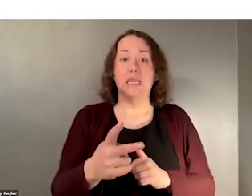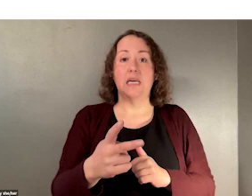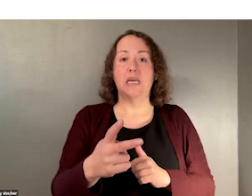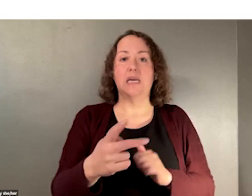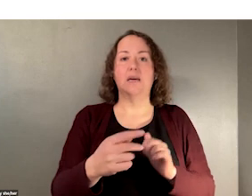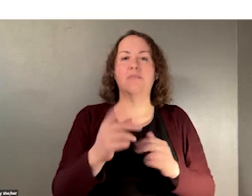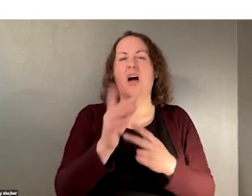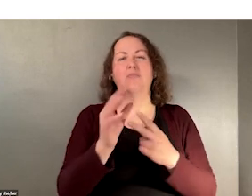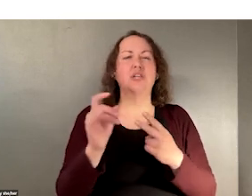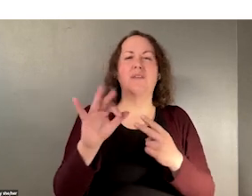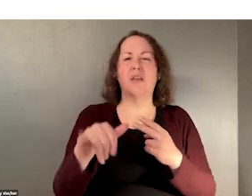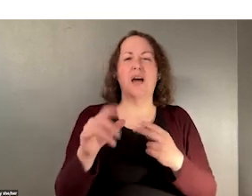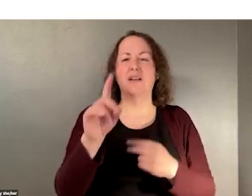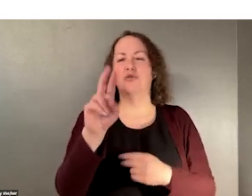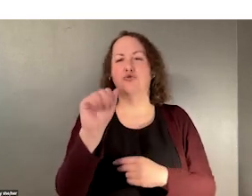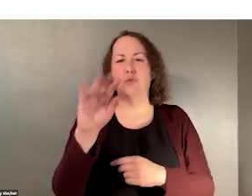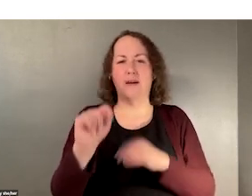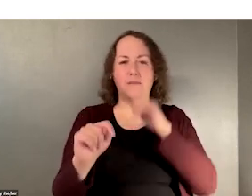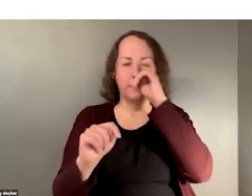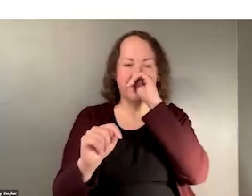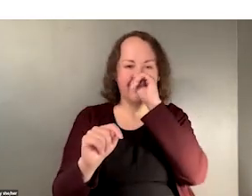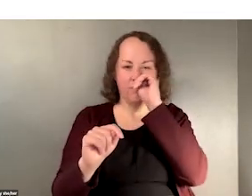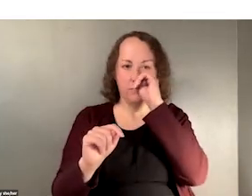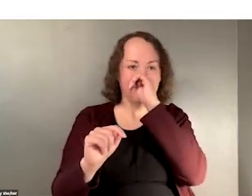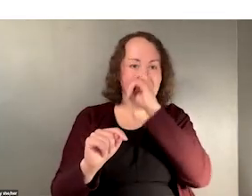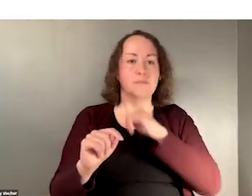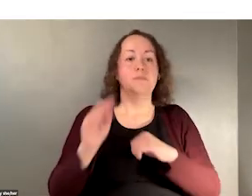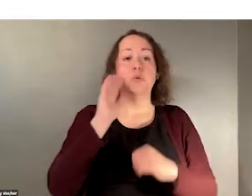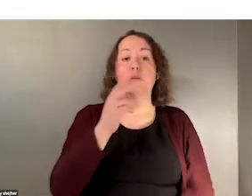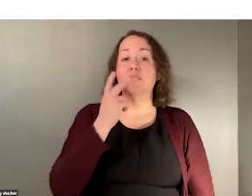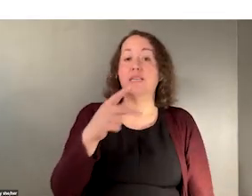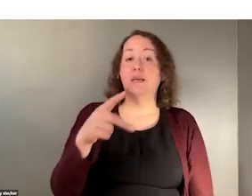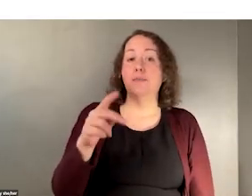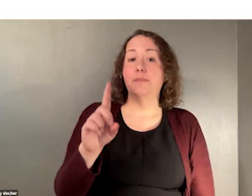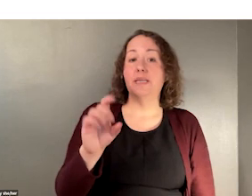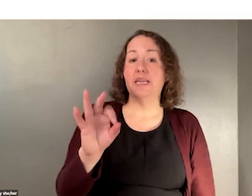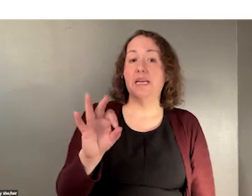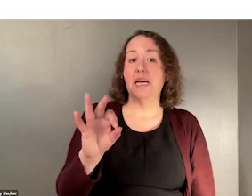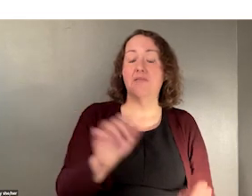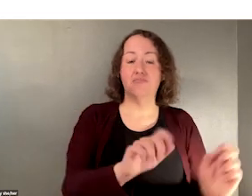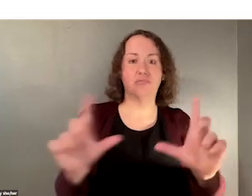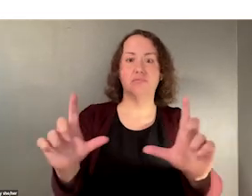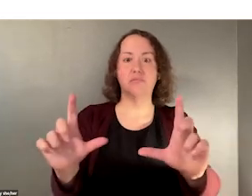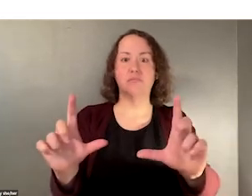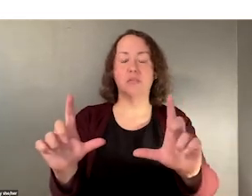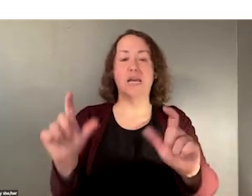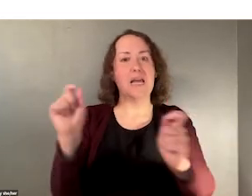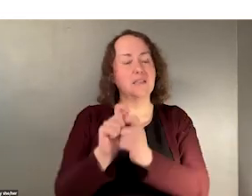We'll generate a PDF. It's going to look exactly like it will look for your PI when they generate it,